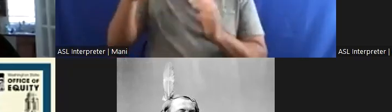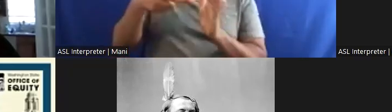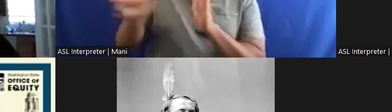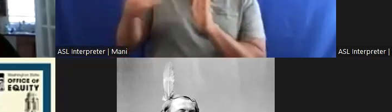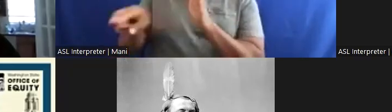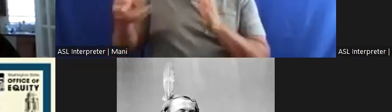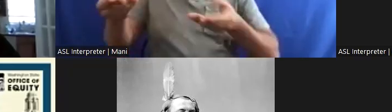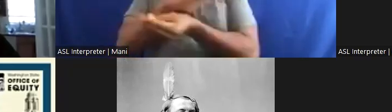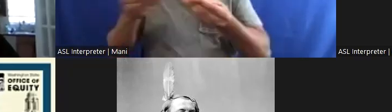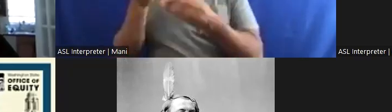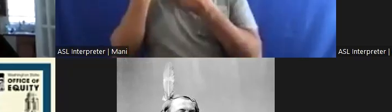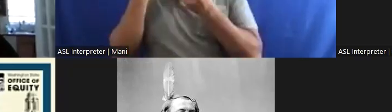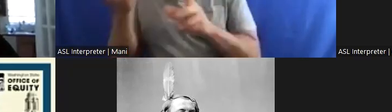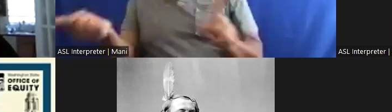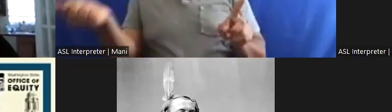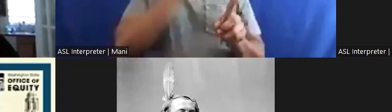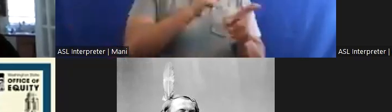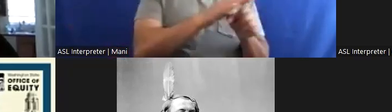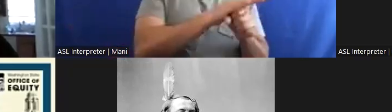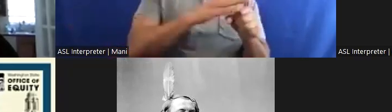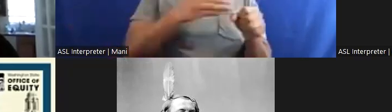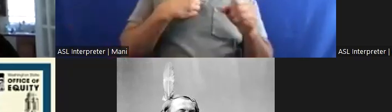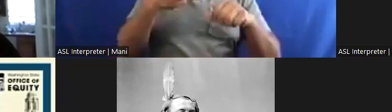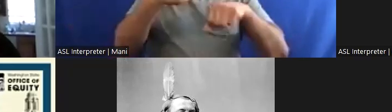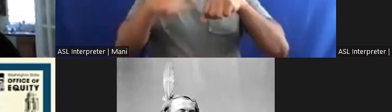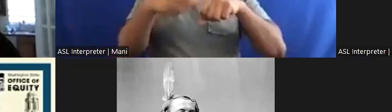Then other areas, their referral systems look different.